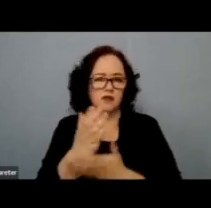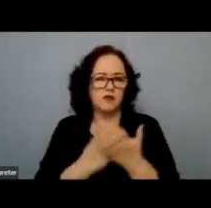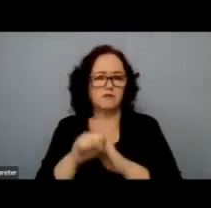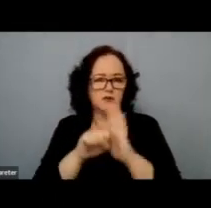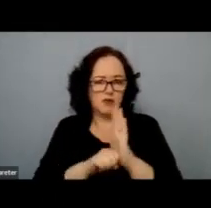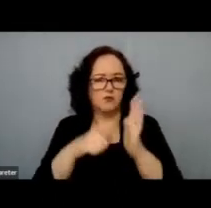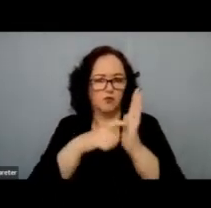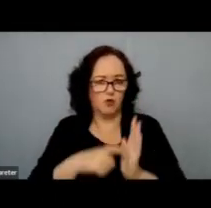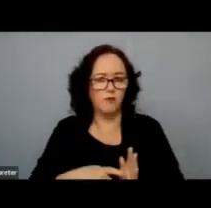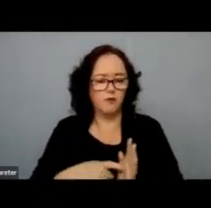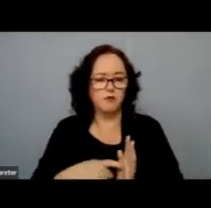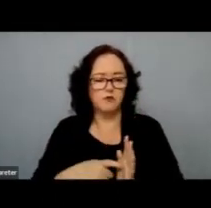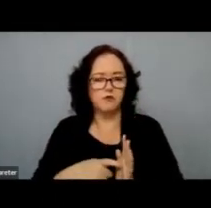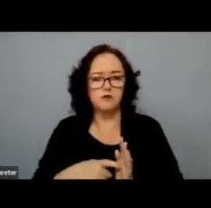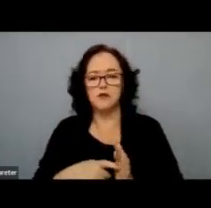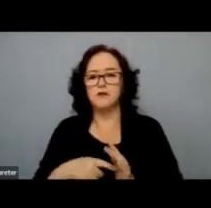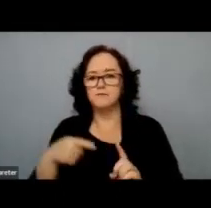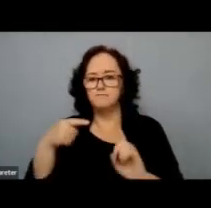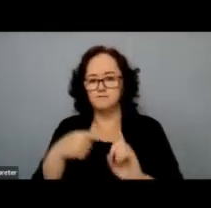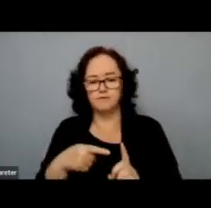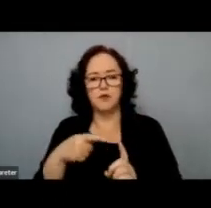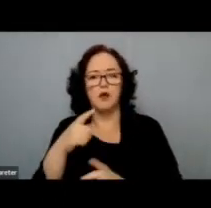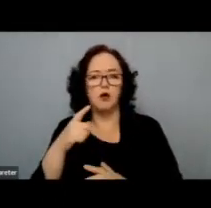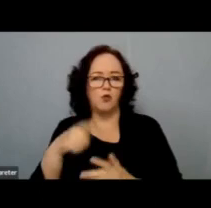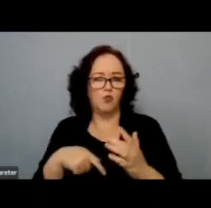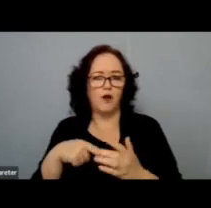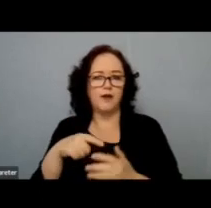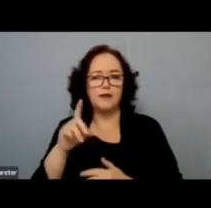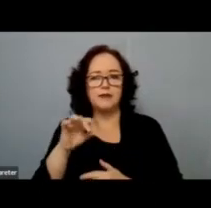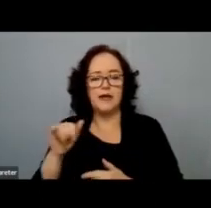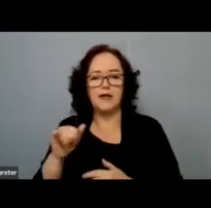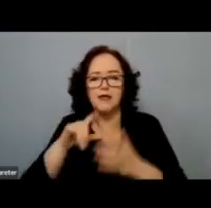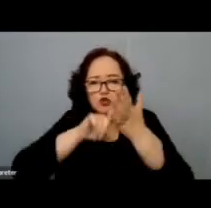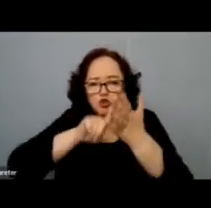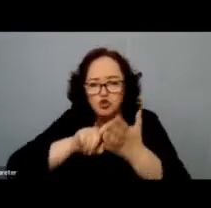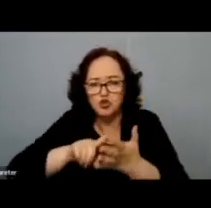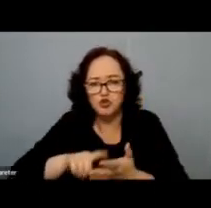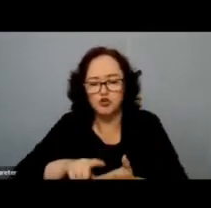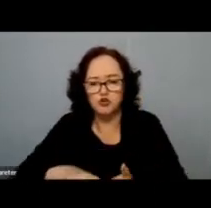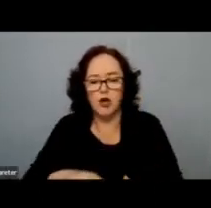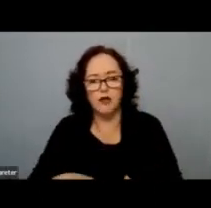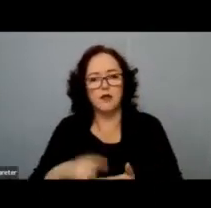around what data is tracked by child welfare in order to measure outcomes and success and